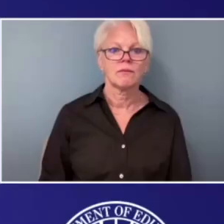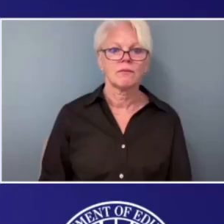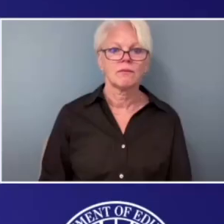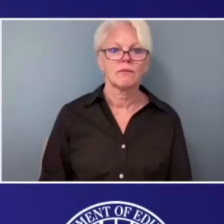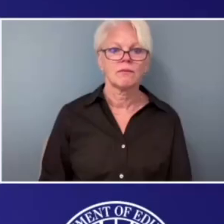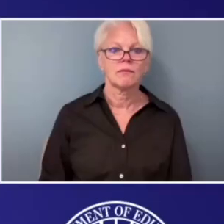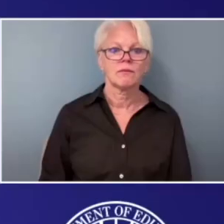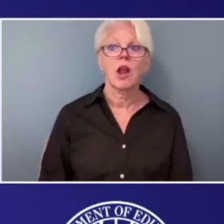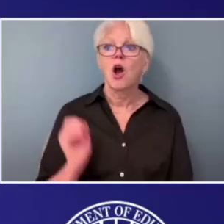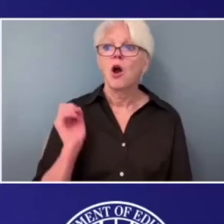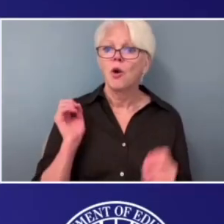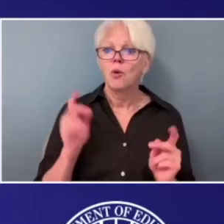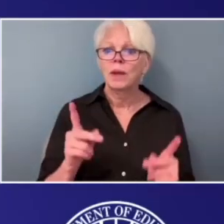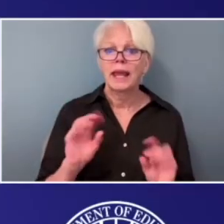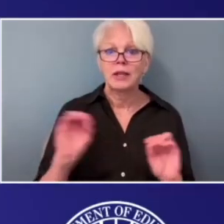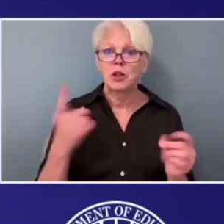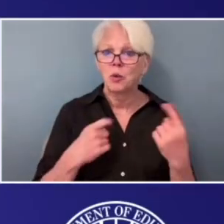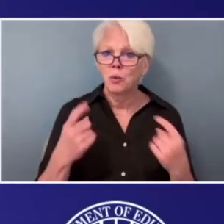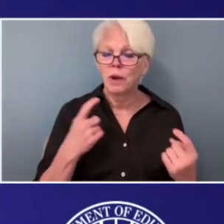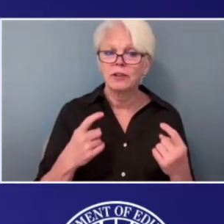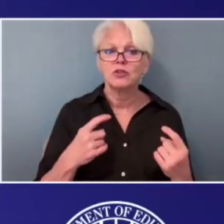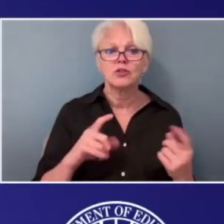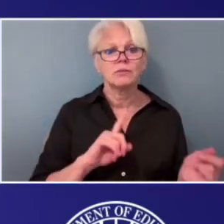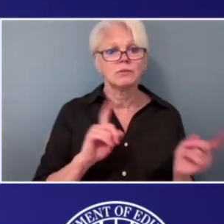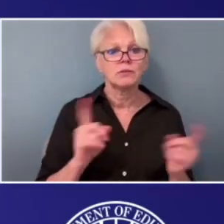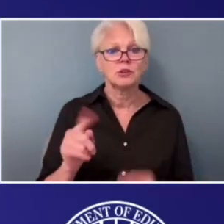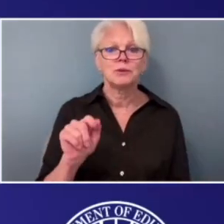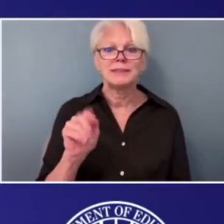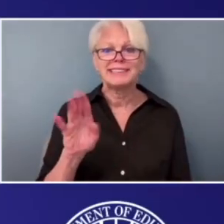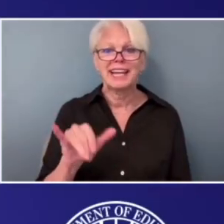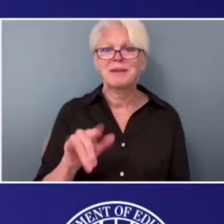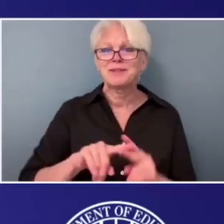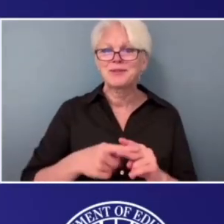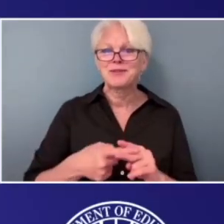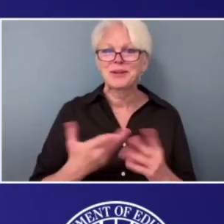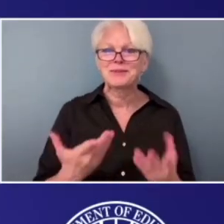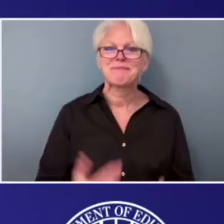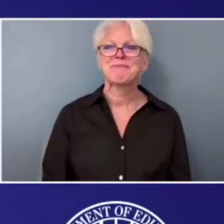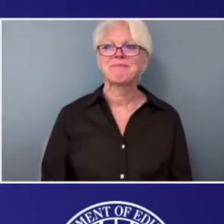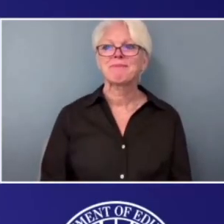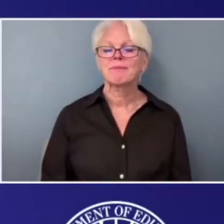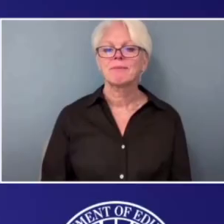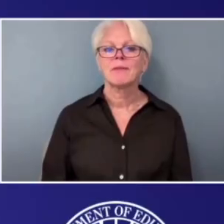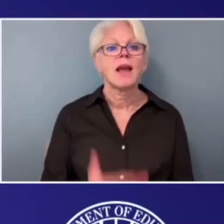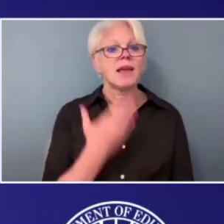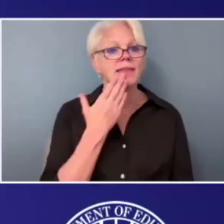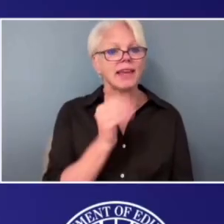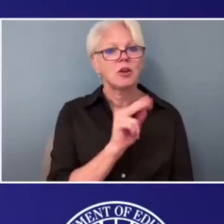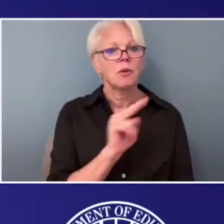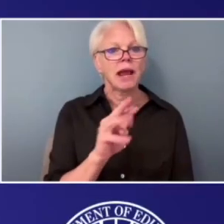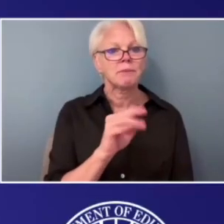Okay. Seeing no questions, then I'll turn it over to Tamy to get us started. Thank you, Annmarie. You guys are stuck with me,